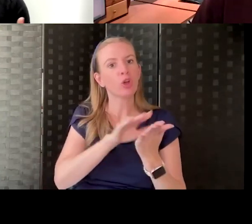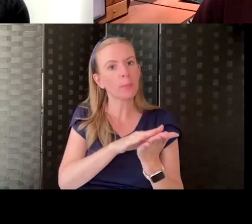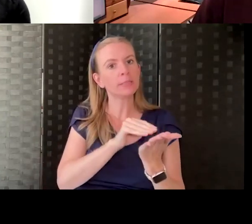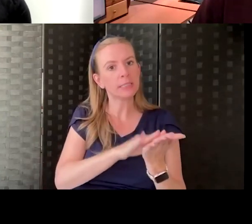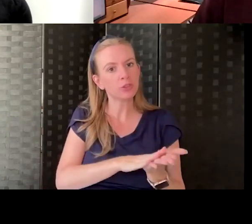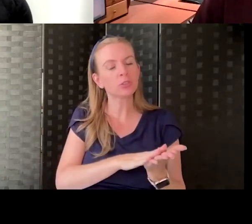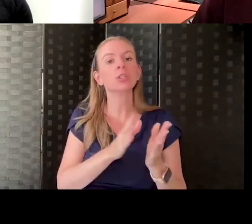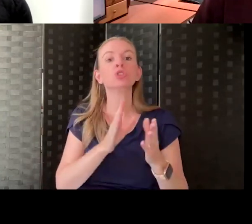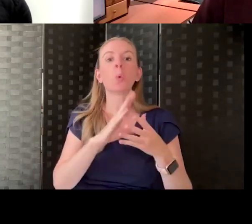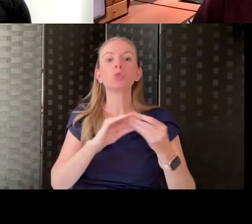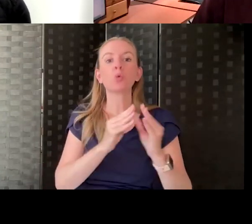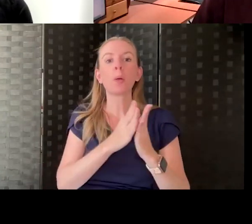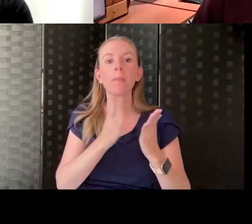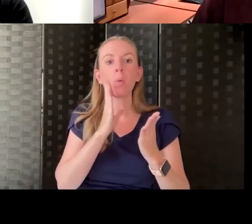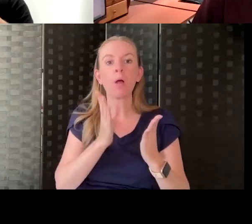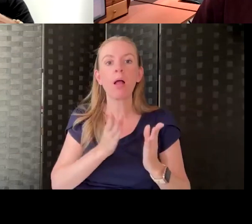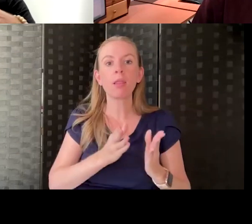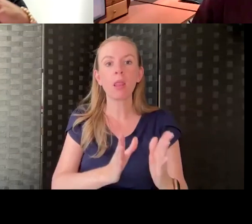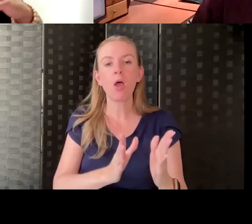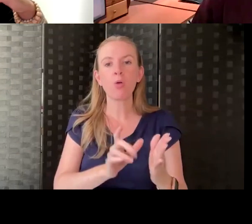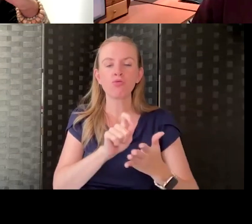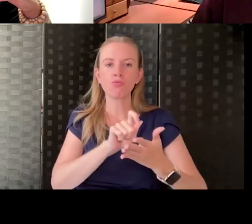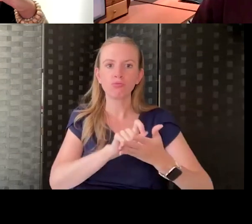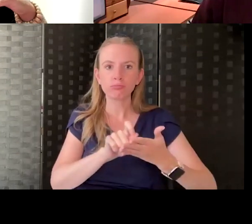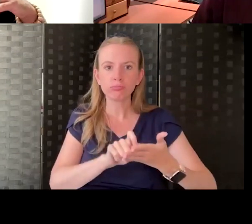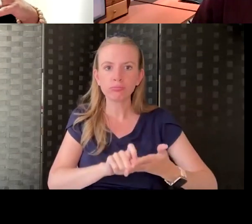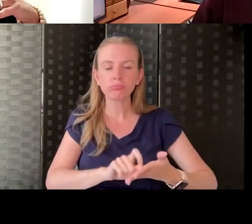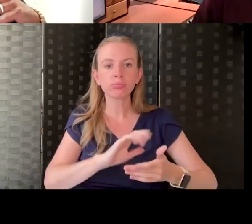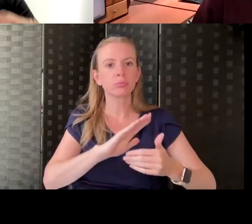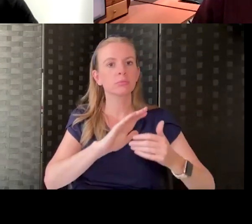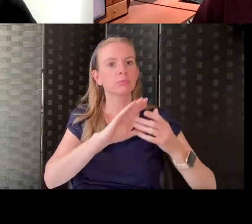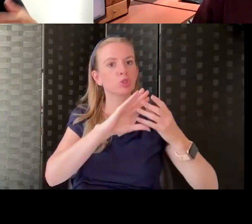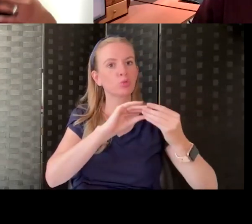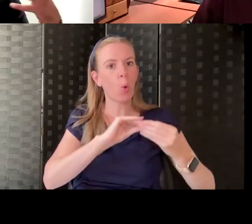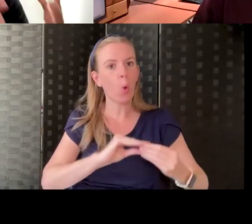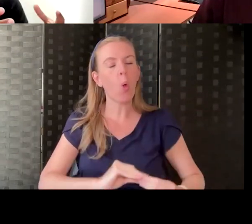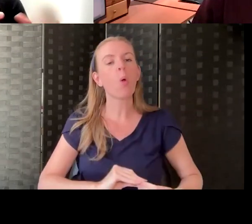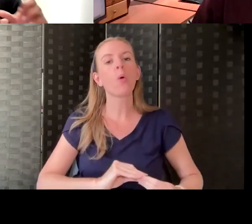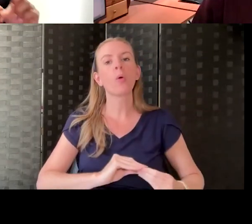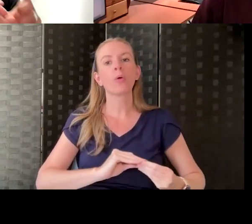story book will allow you to do is invite all these different stories that pertain to that